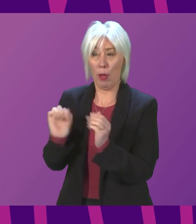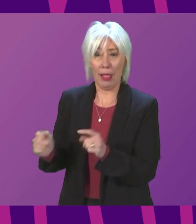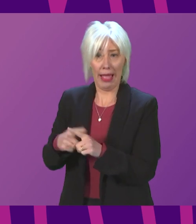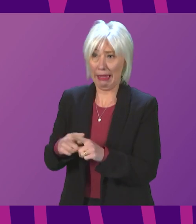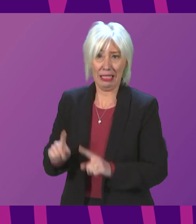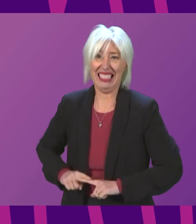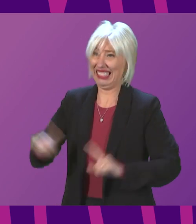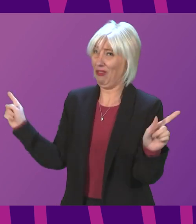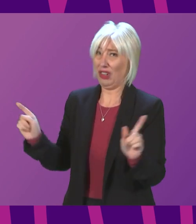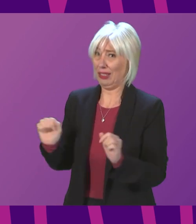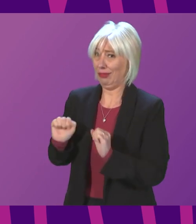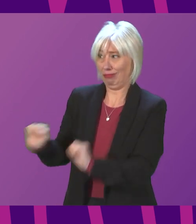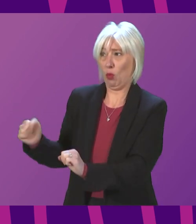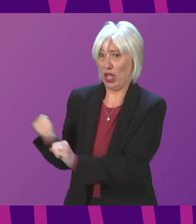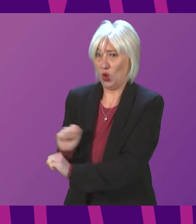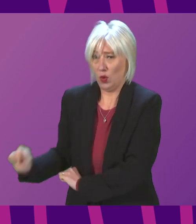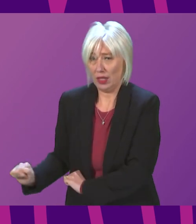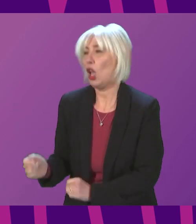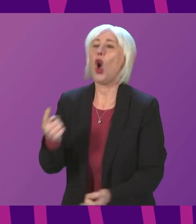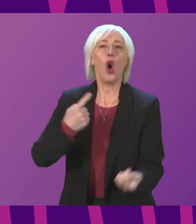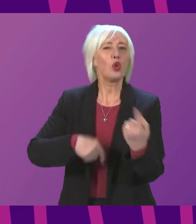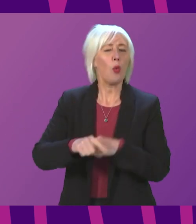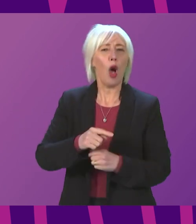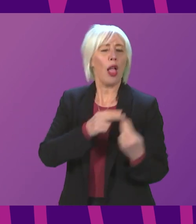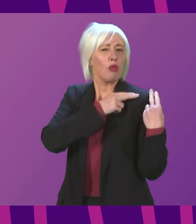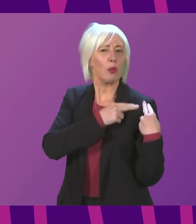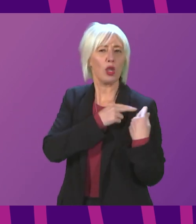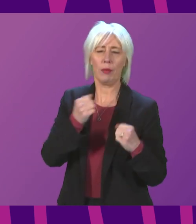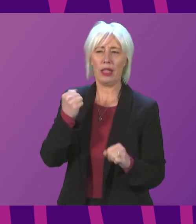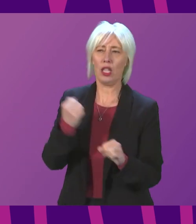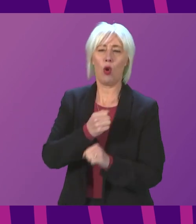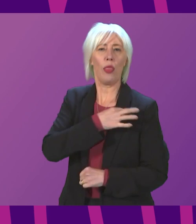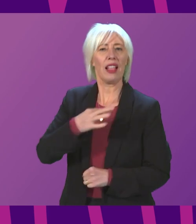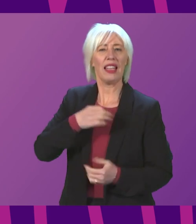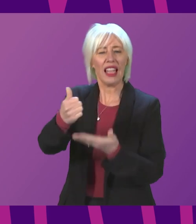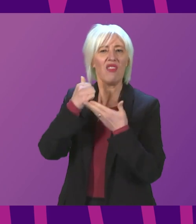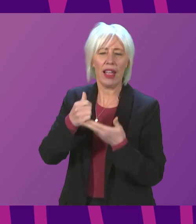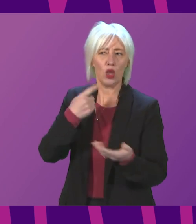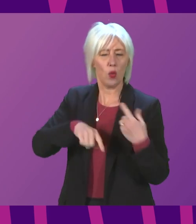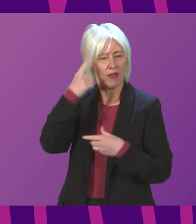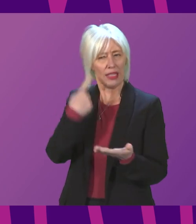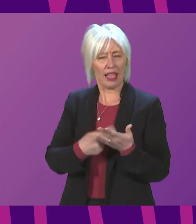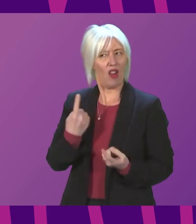We all have responsibilities to reach judgments that are based on clinical advice and to keep